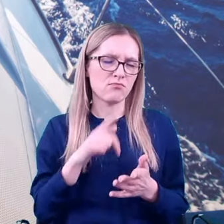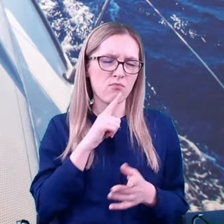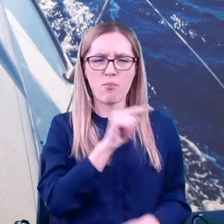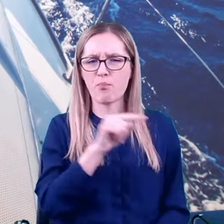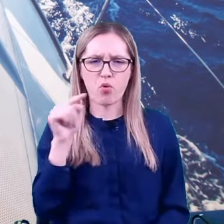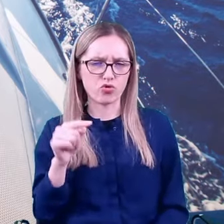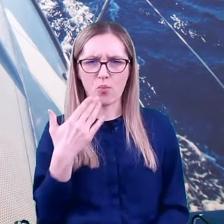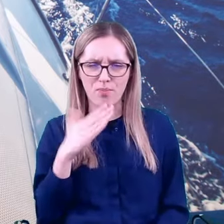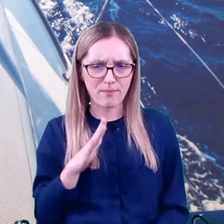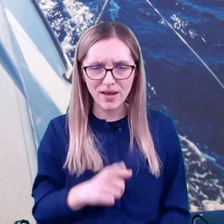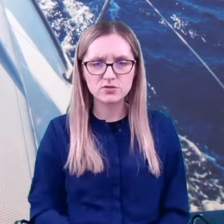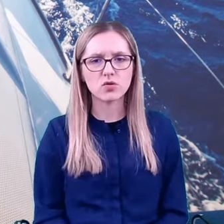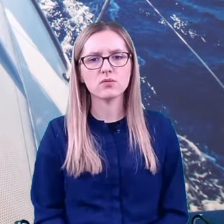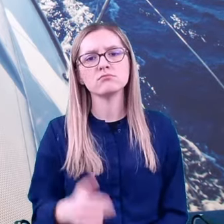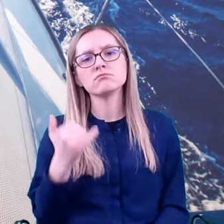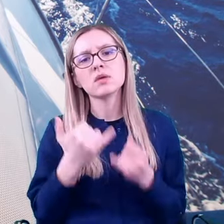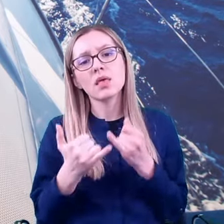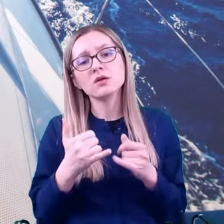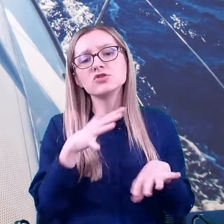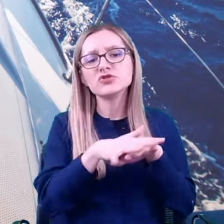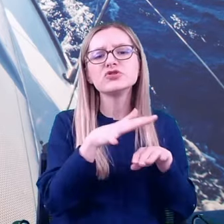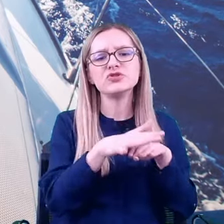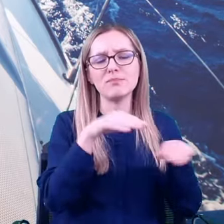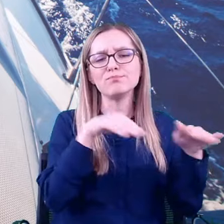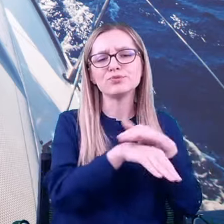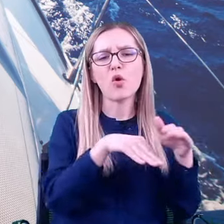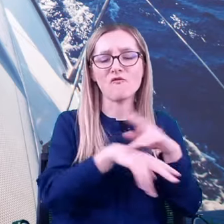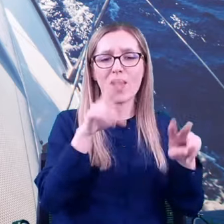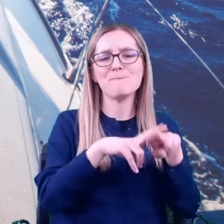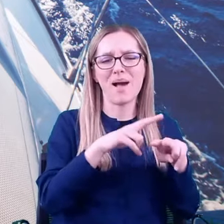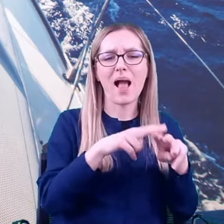As a rule, if we have any kind of energy storage system, they work together.